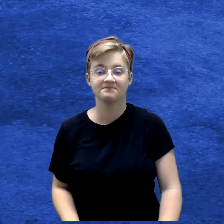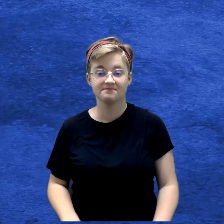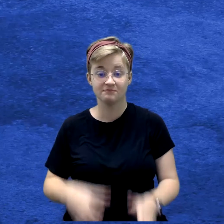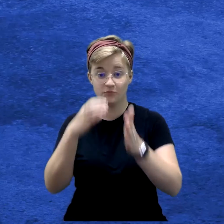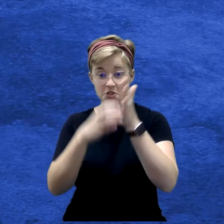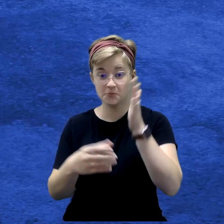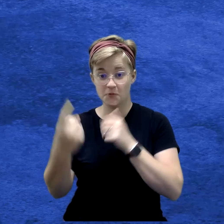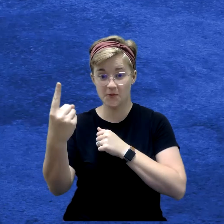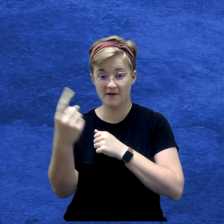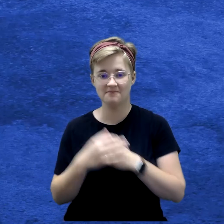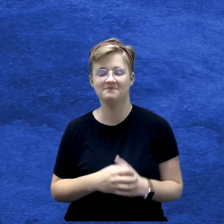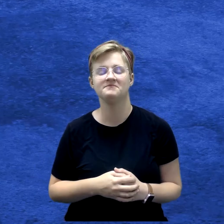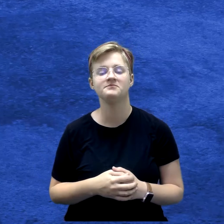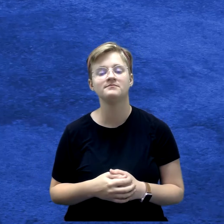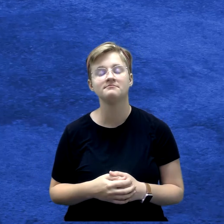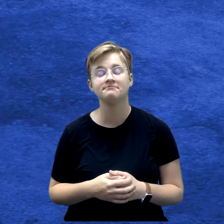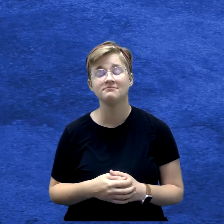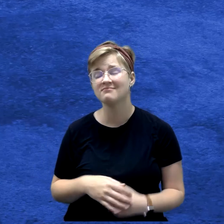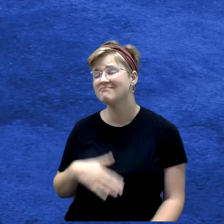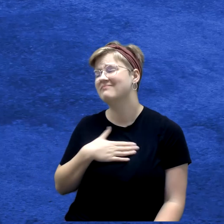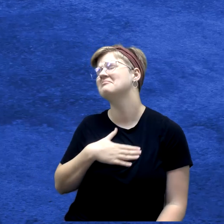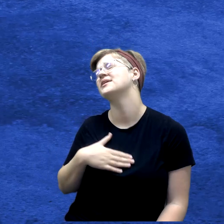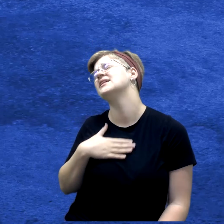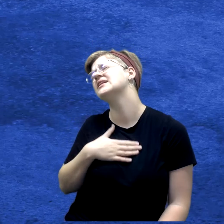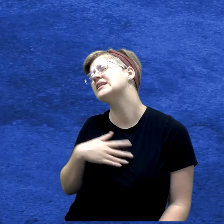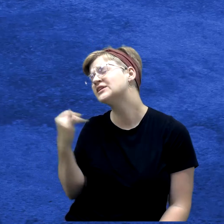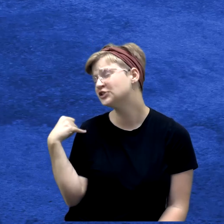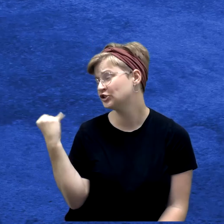Chapter 1 “Please, Josh,” Dink said.